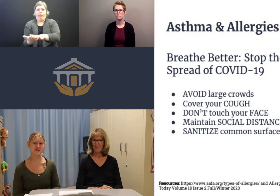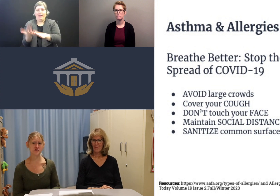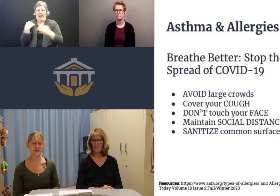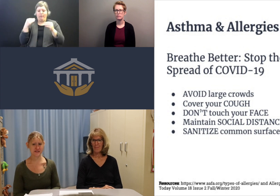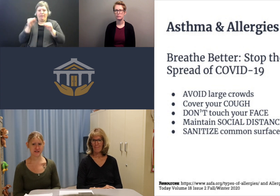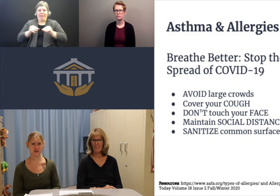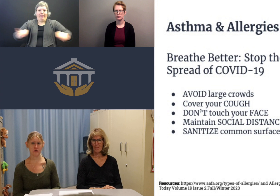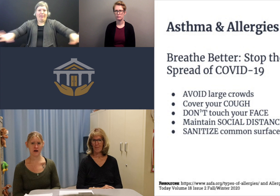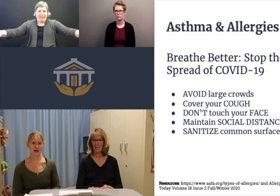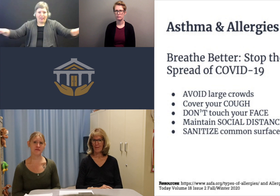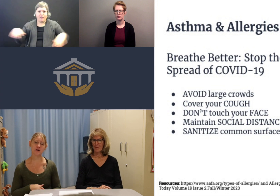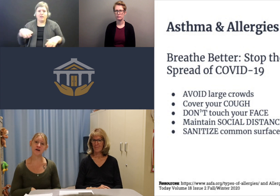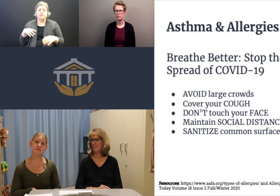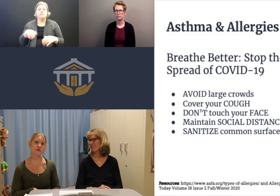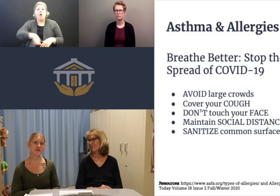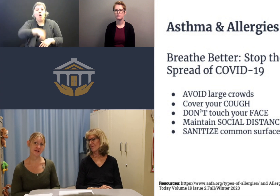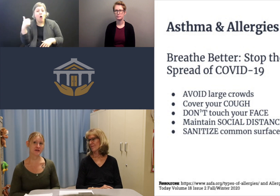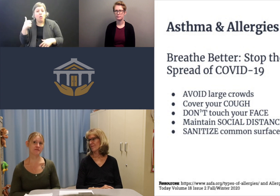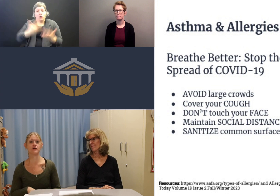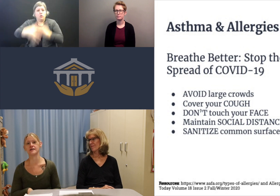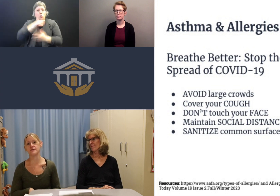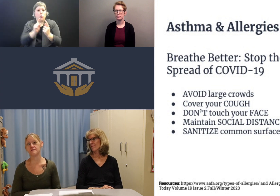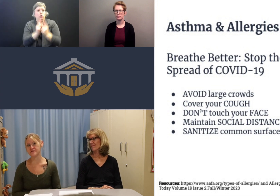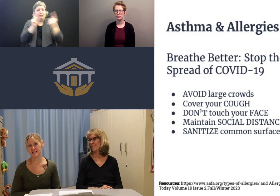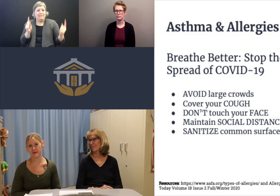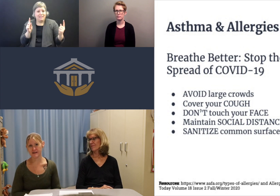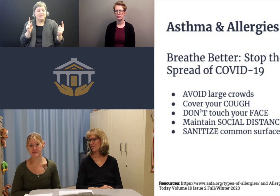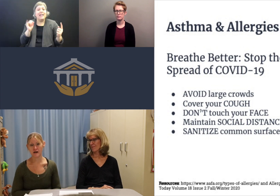social distance. You know, if you're going to be with somebody for greater than 15 minutes,